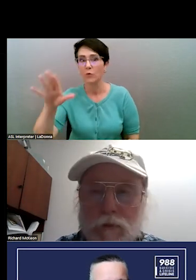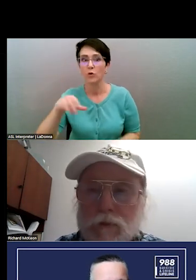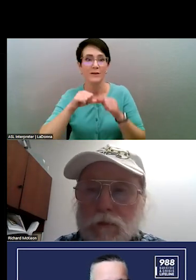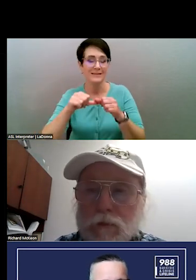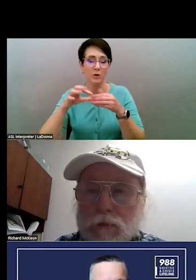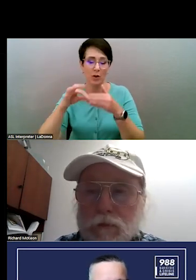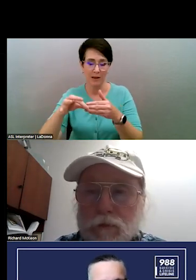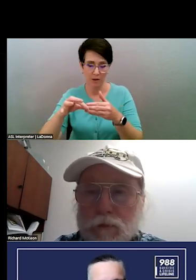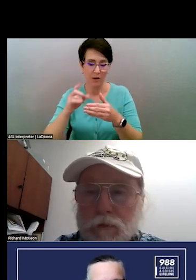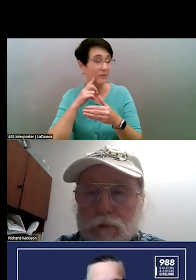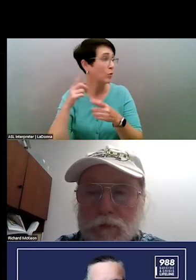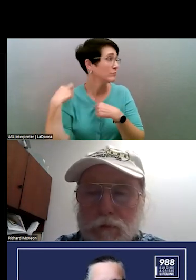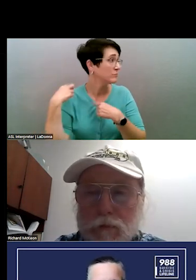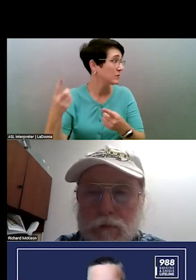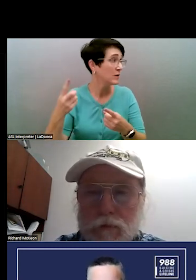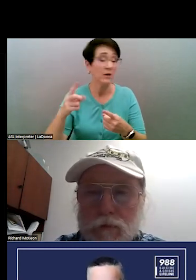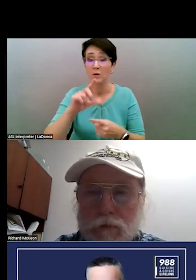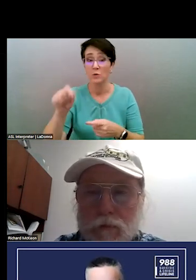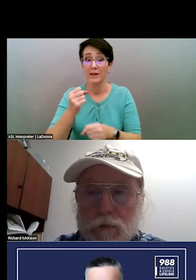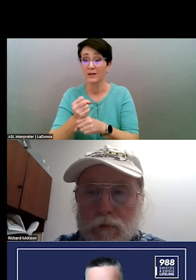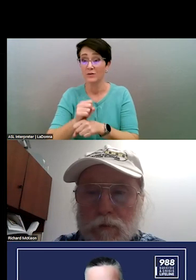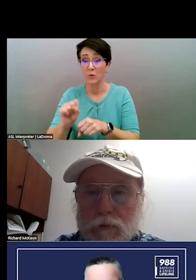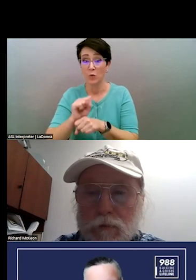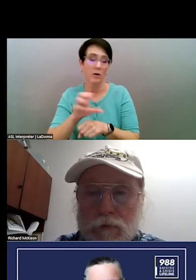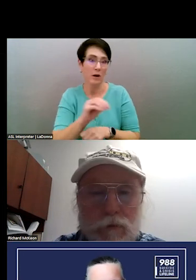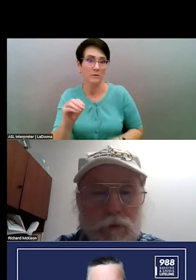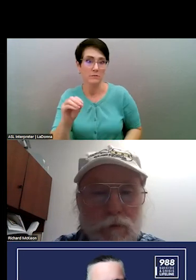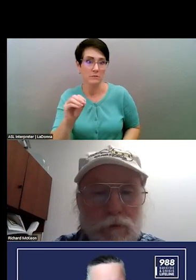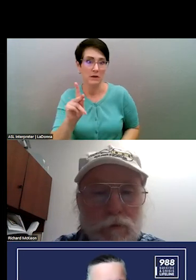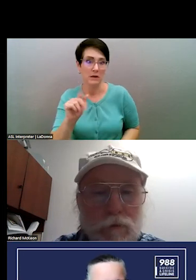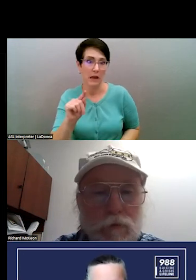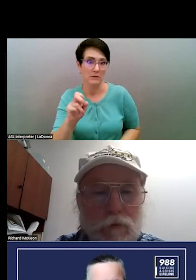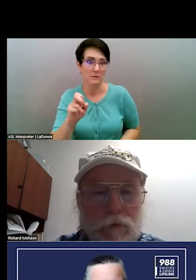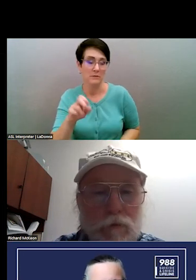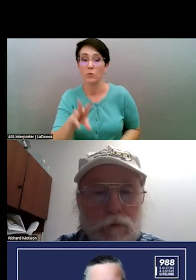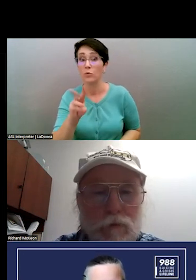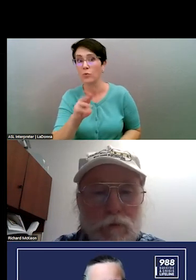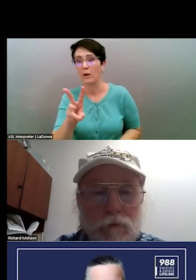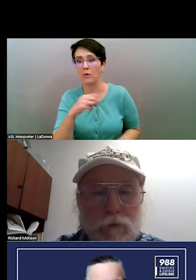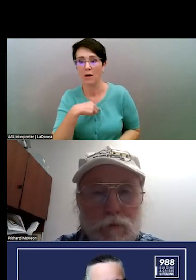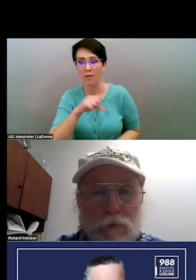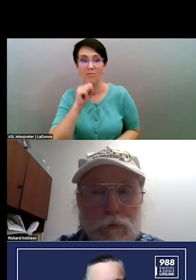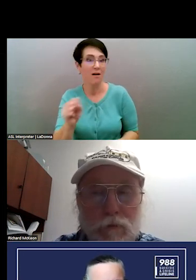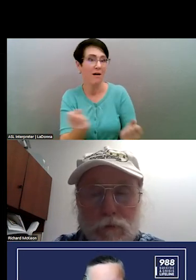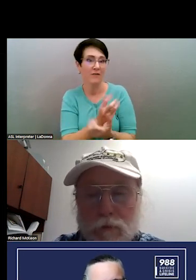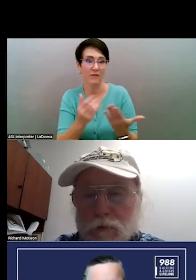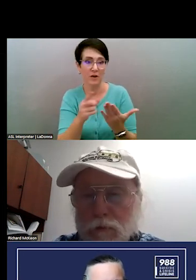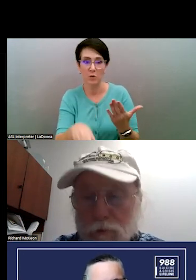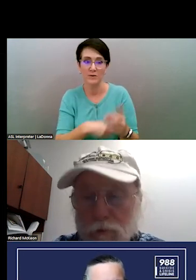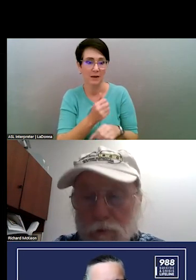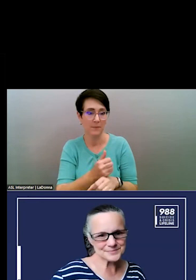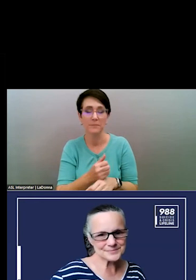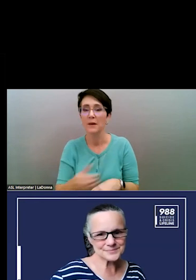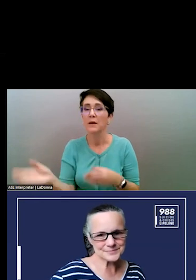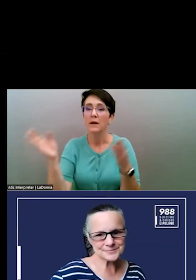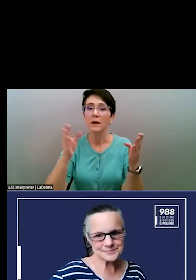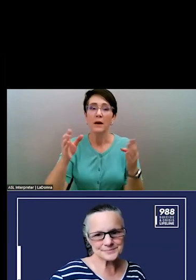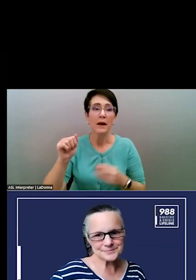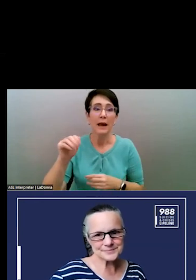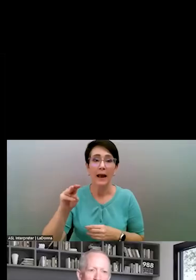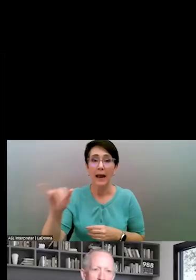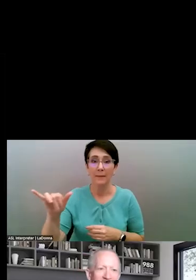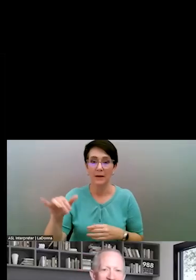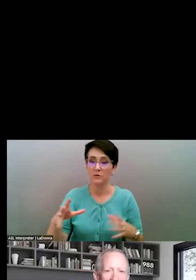SOLID, 20 YEARS OF WORK. AMY OFFERED TO SKIP FOR THIS WEEK. COME BACK TO AMY,